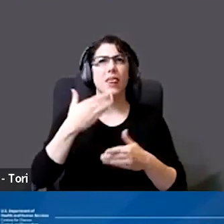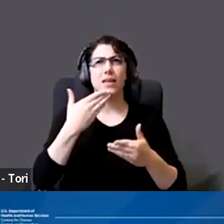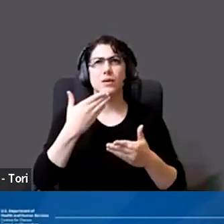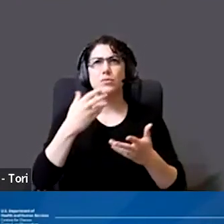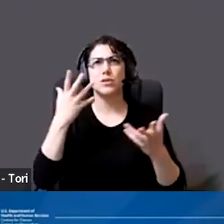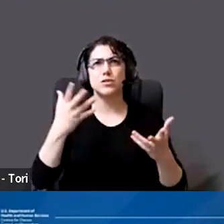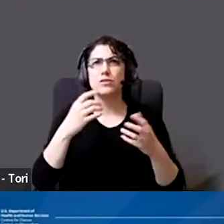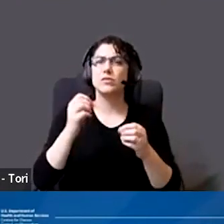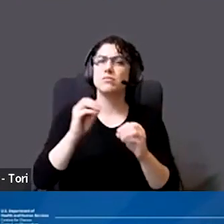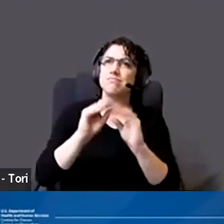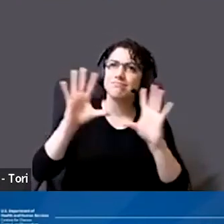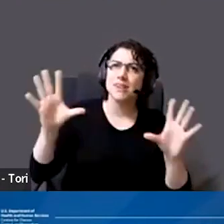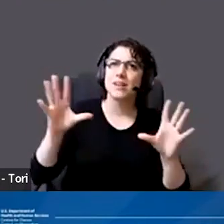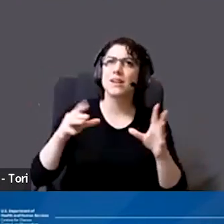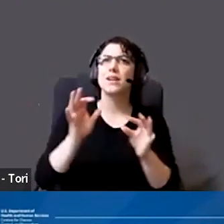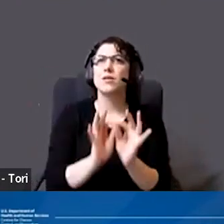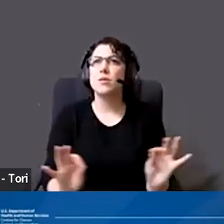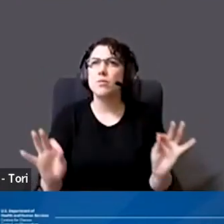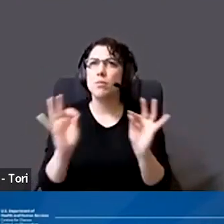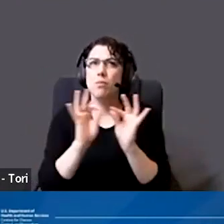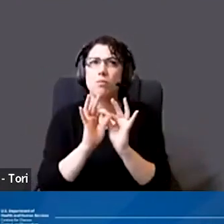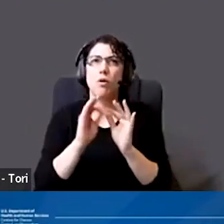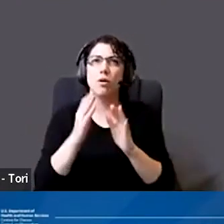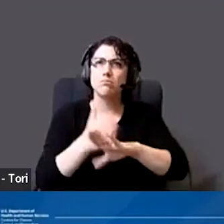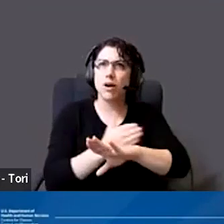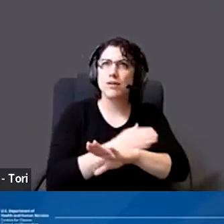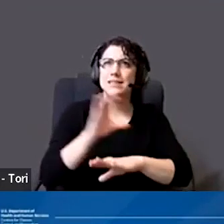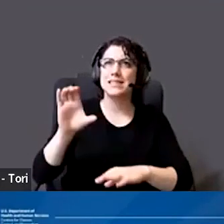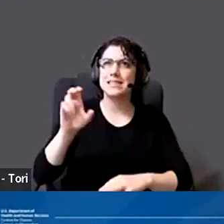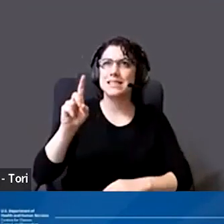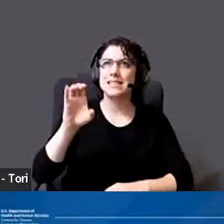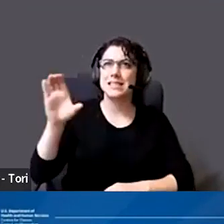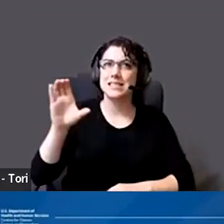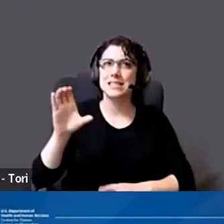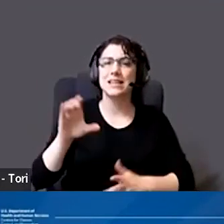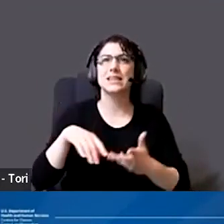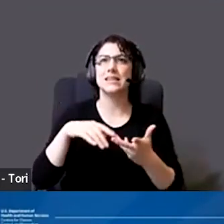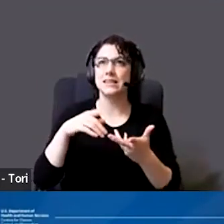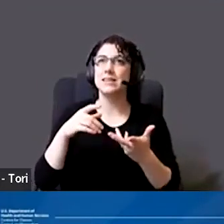and progress that CDC is making. It was a great, great session. And thanks also to Dr. Mann, who --